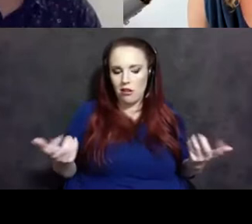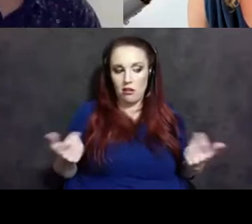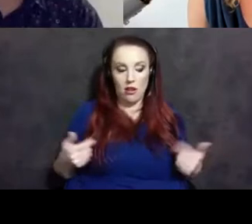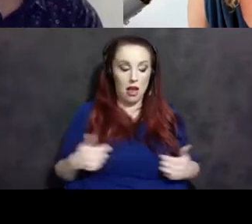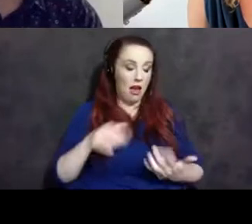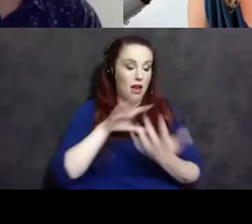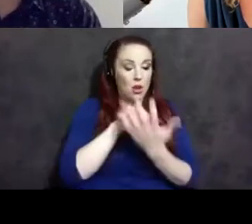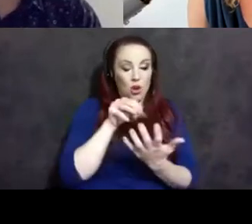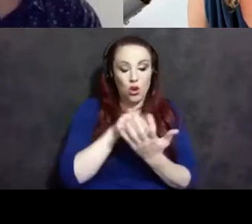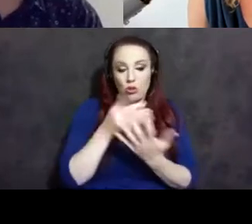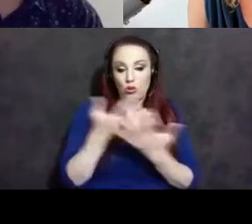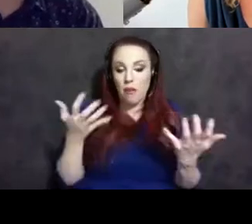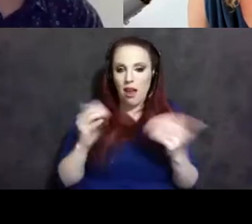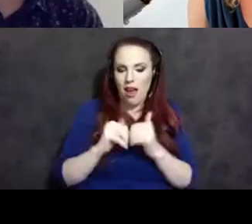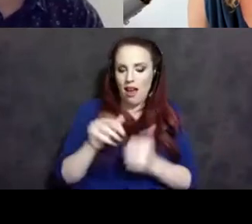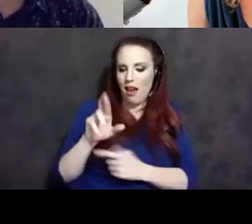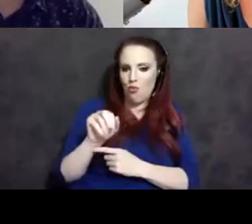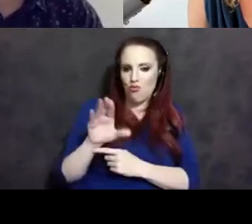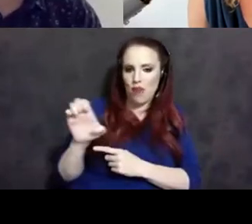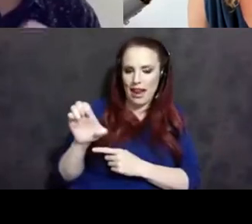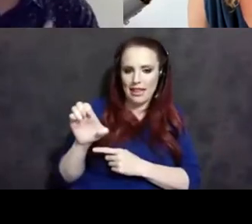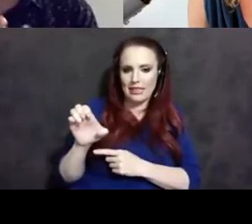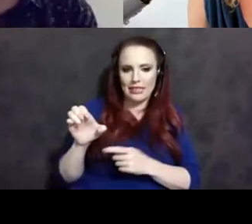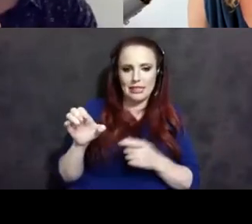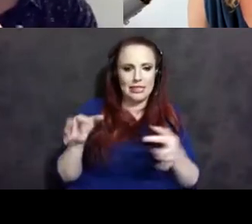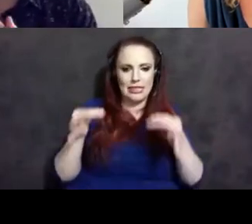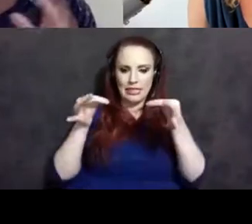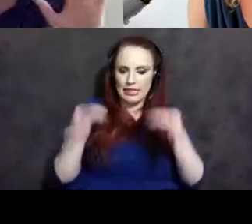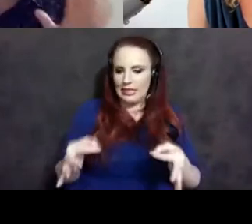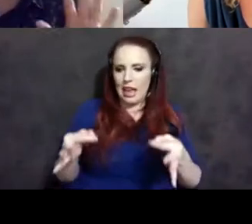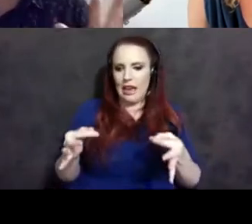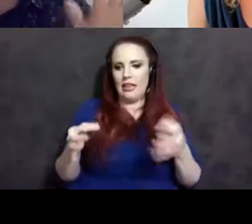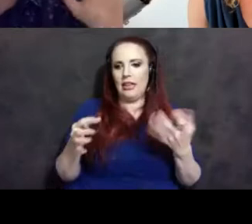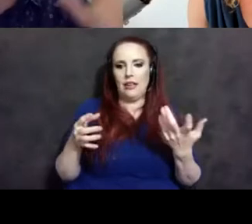I'm learning how race has been decided very arbitrarily and from the get go, there were